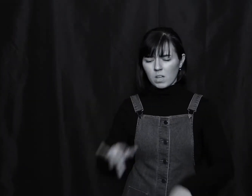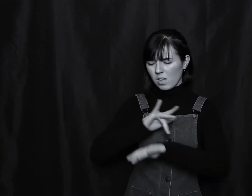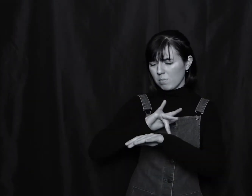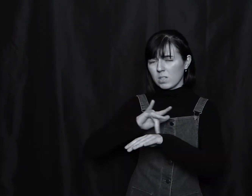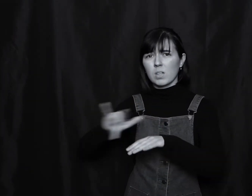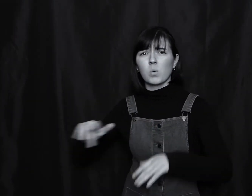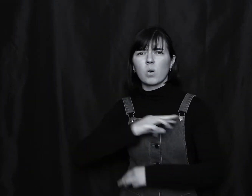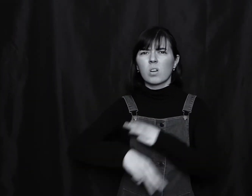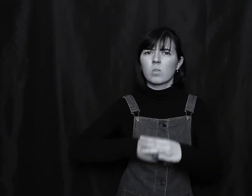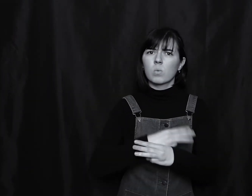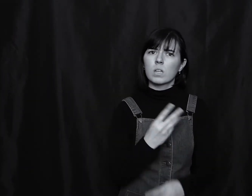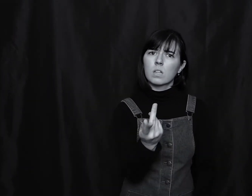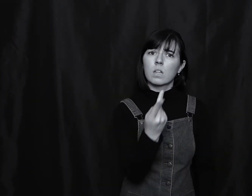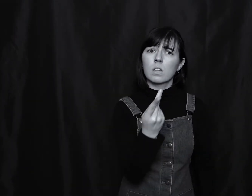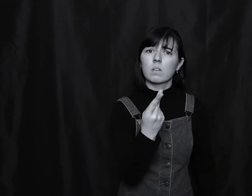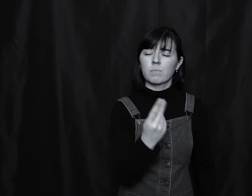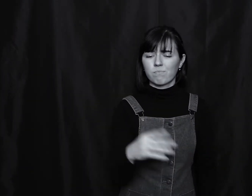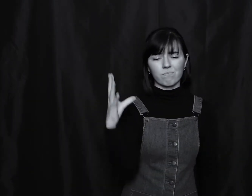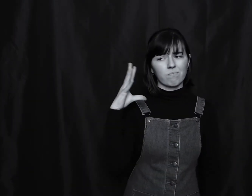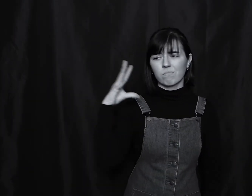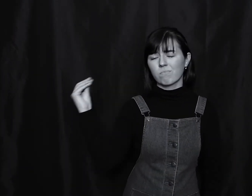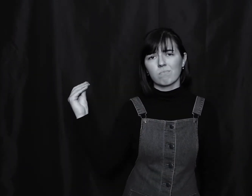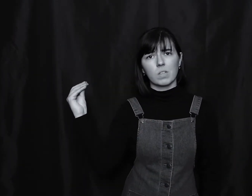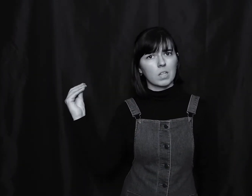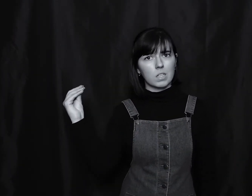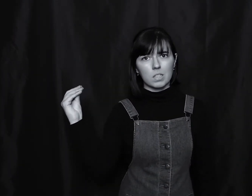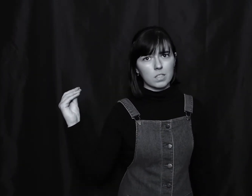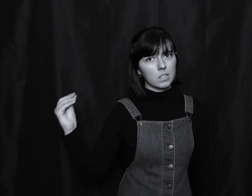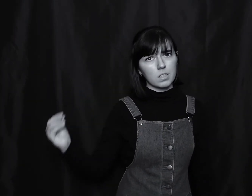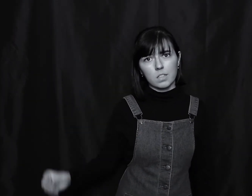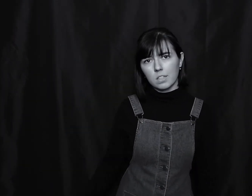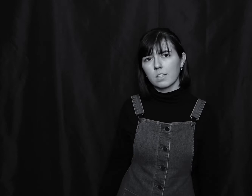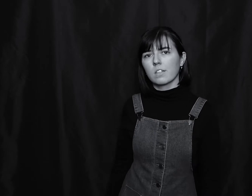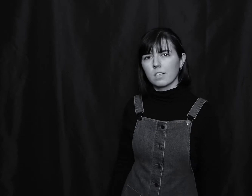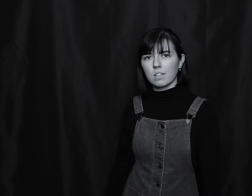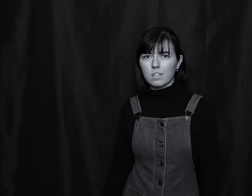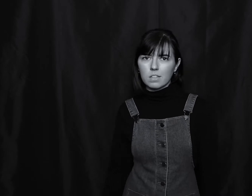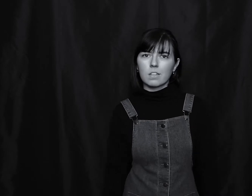Empty world we leave